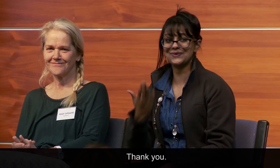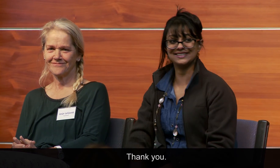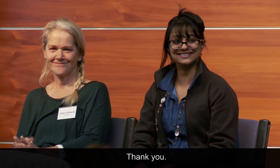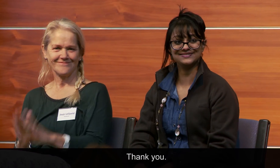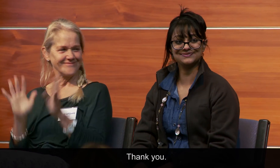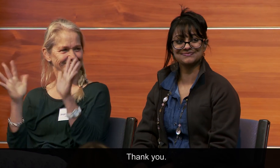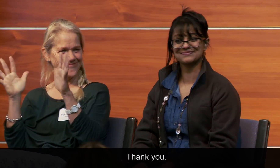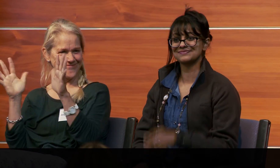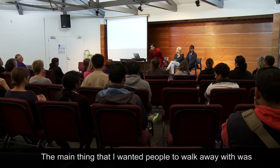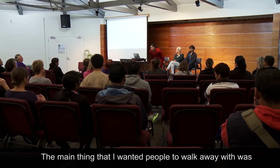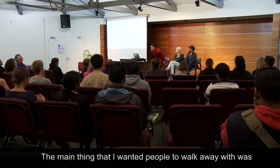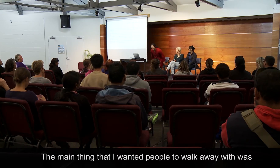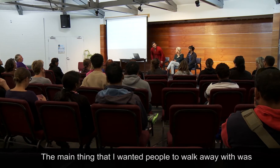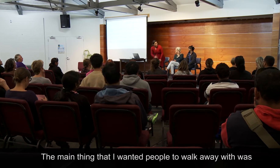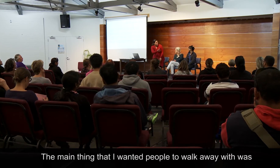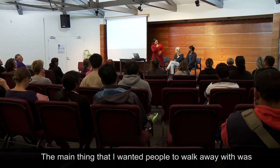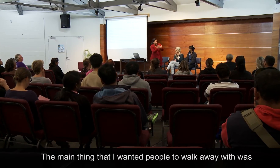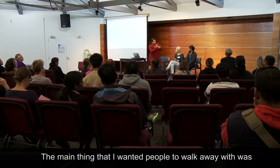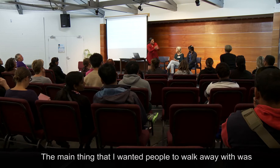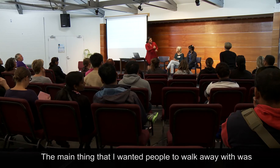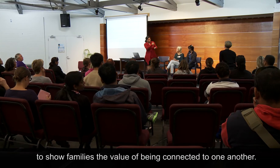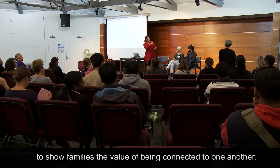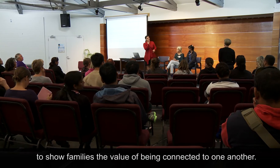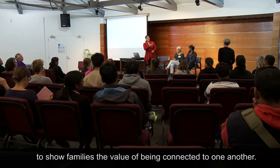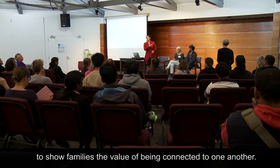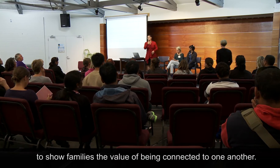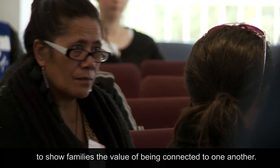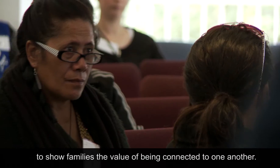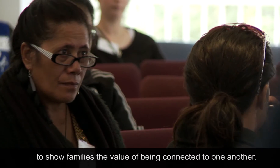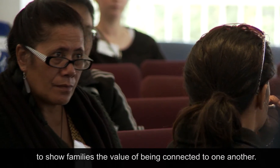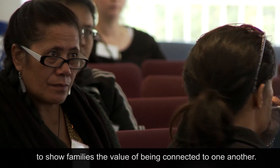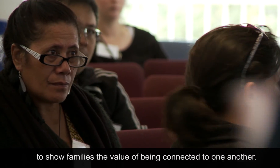Kirsten: The main thing that I wanted people to walk away with was to show families the